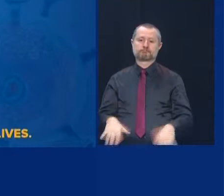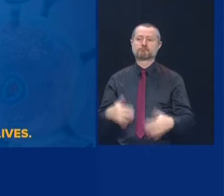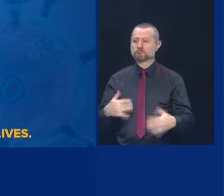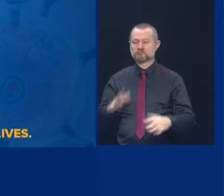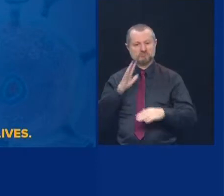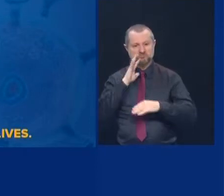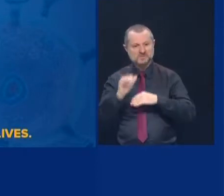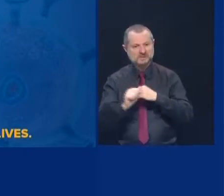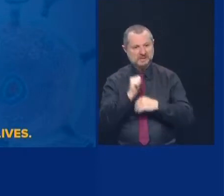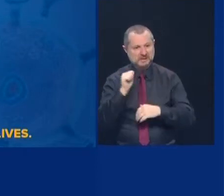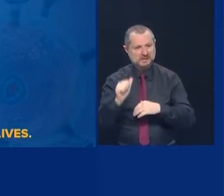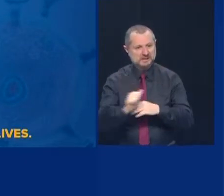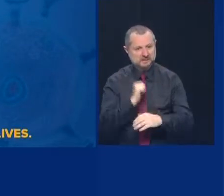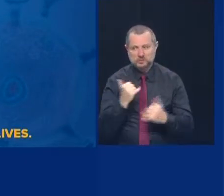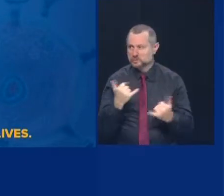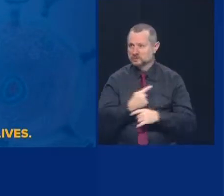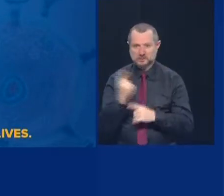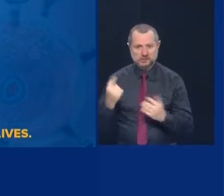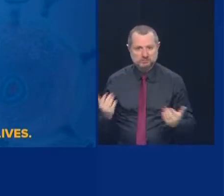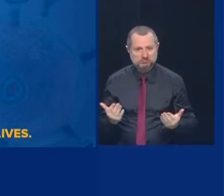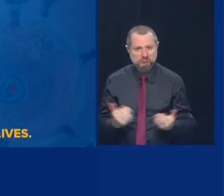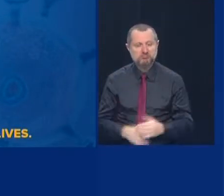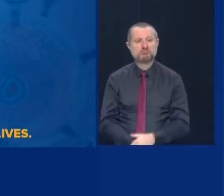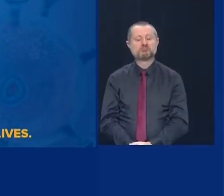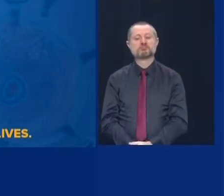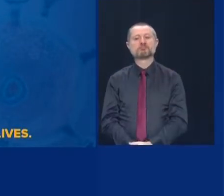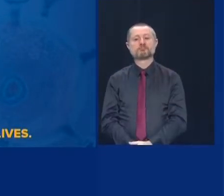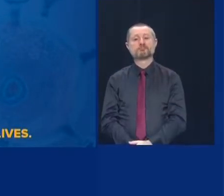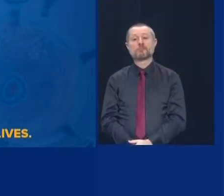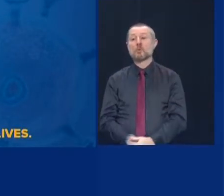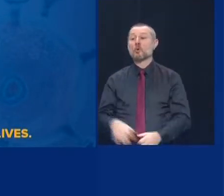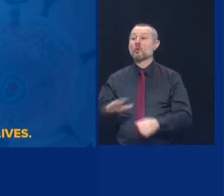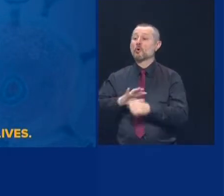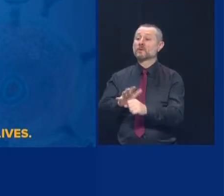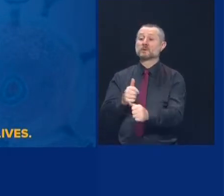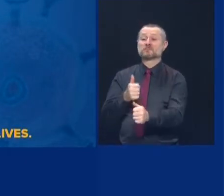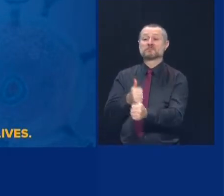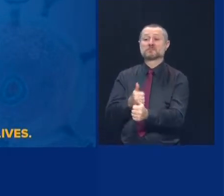TODAY, IF WE CAN. BECAUSE THESE ARE DANGEROUS